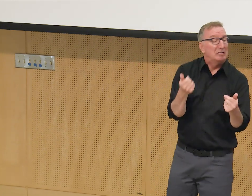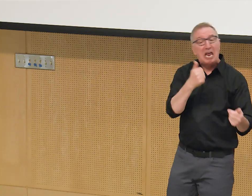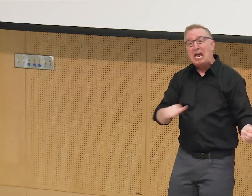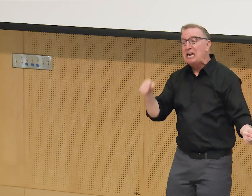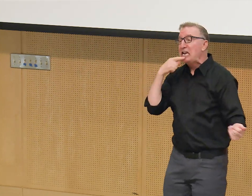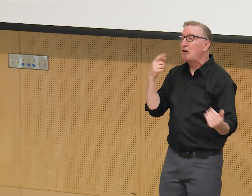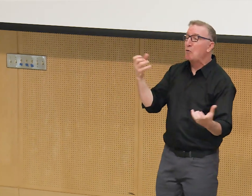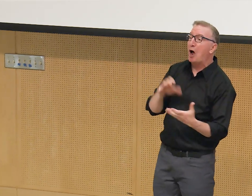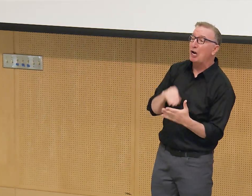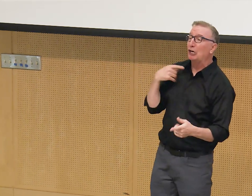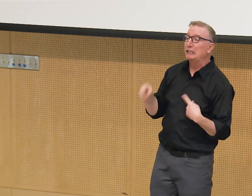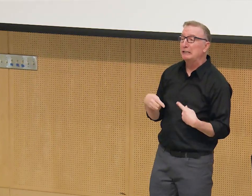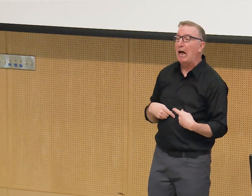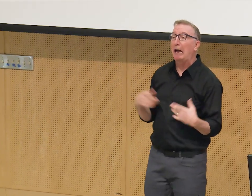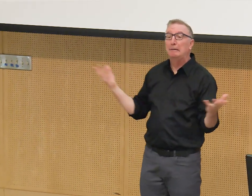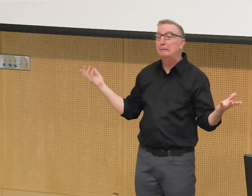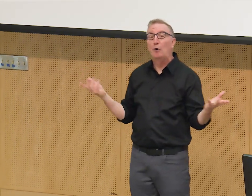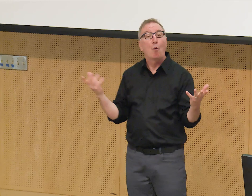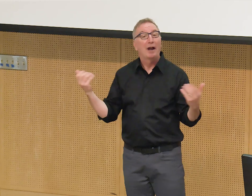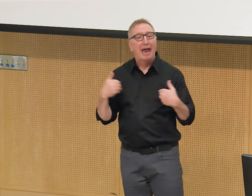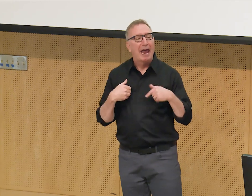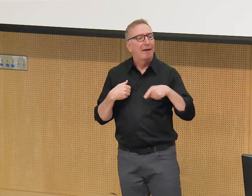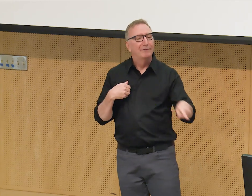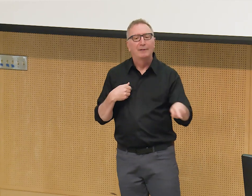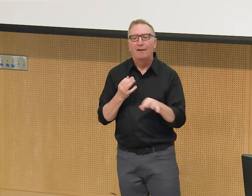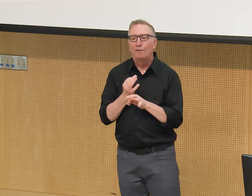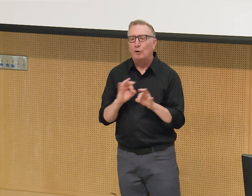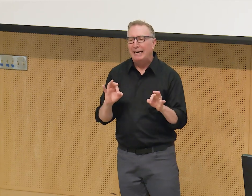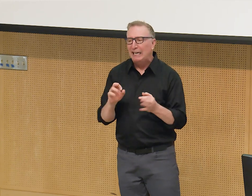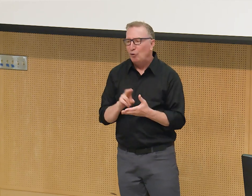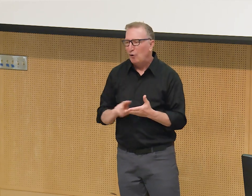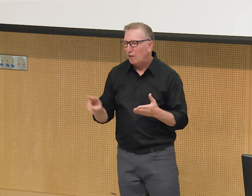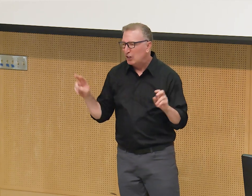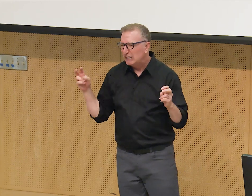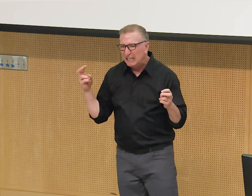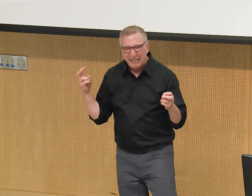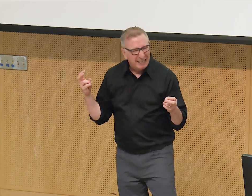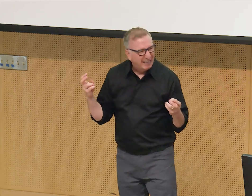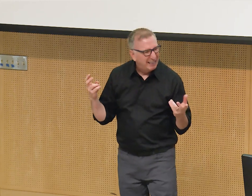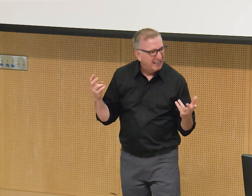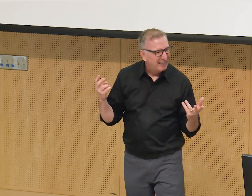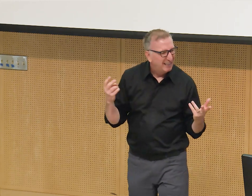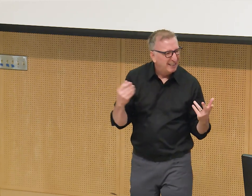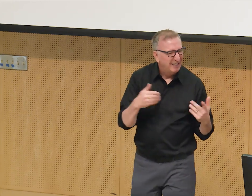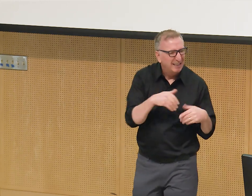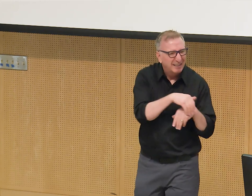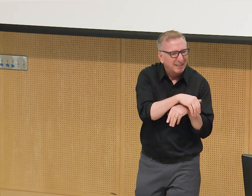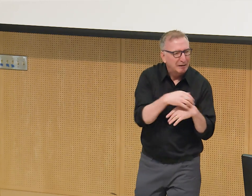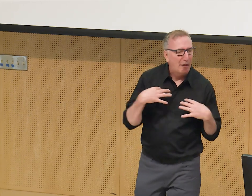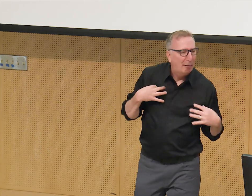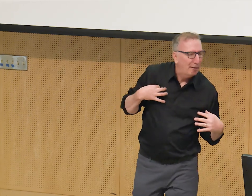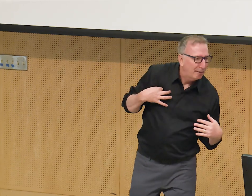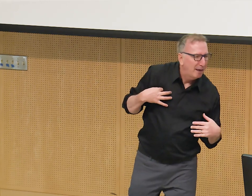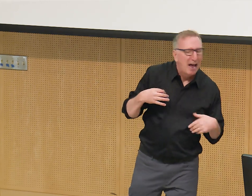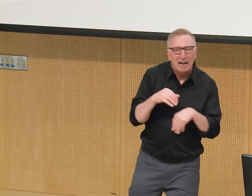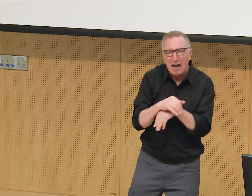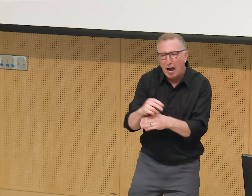but they weren't for anybody on campus to take. It was just kind of like a free university at night.